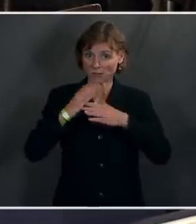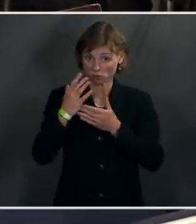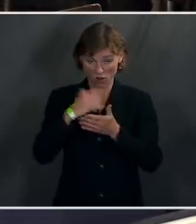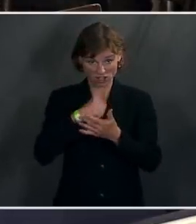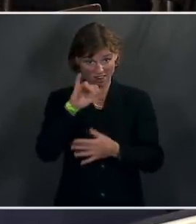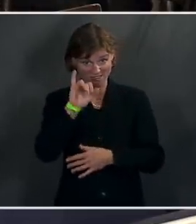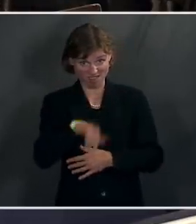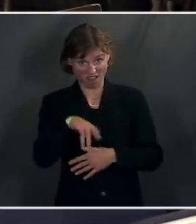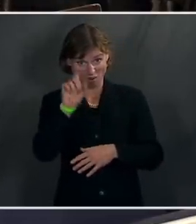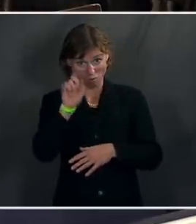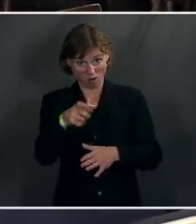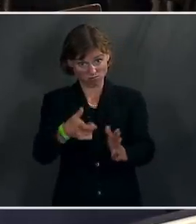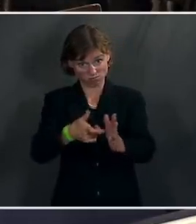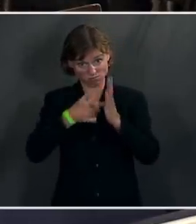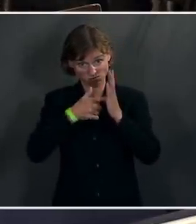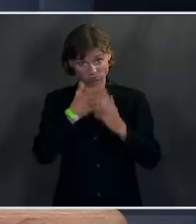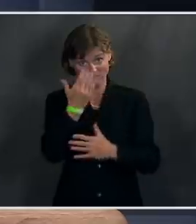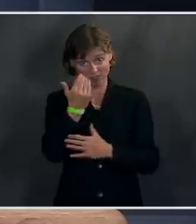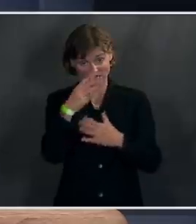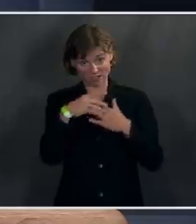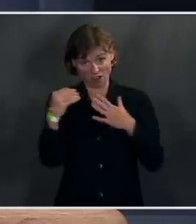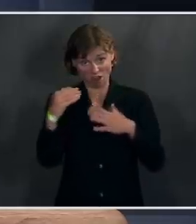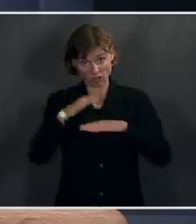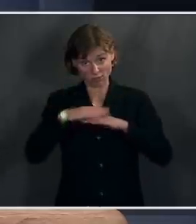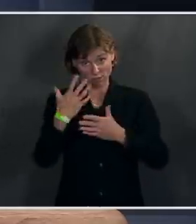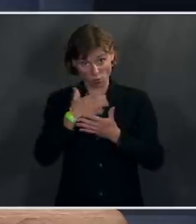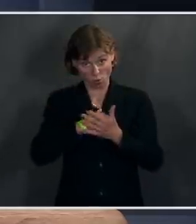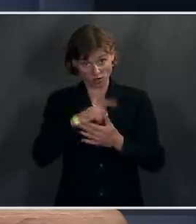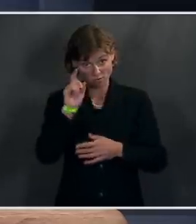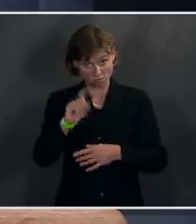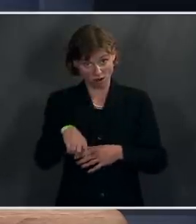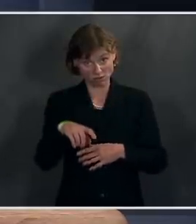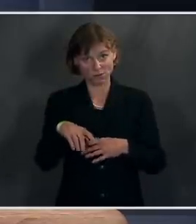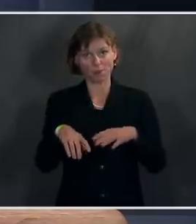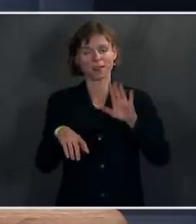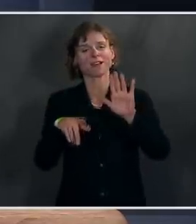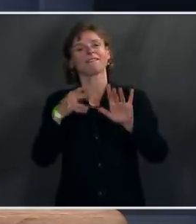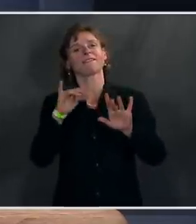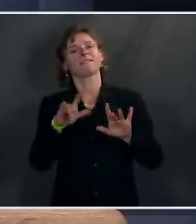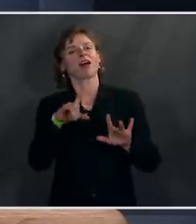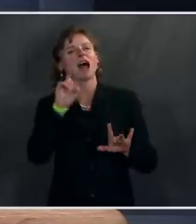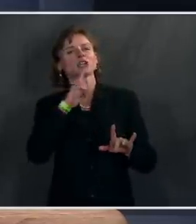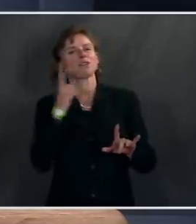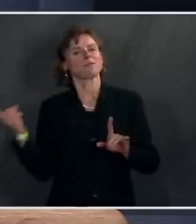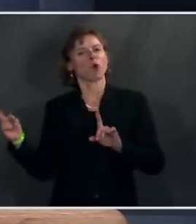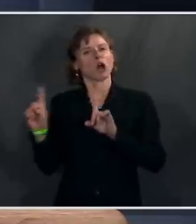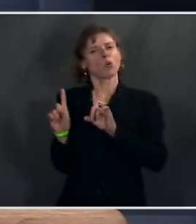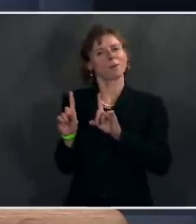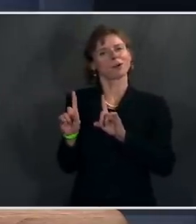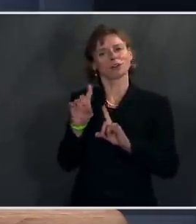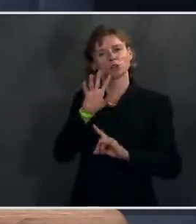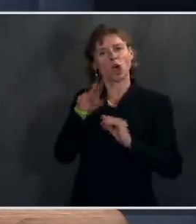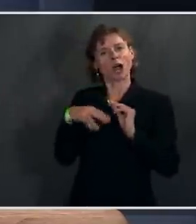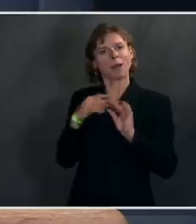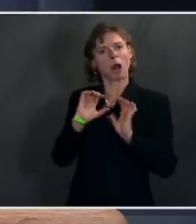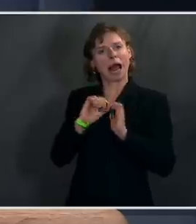for this White House in the final package? Ms. Psaki: Well, Phil, I should have also brought you up here to just talk about how a bill becomes a law, because I think, you know --